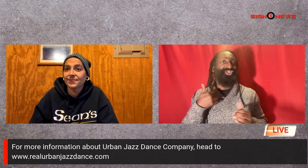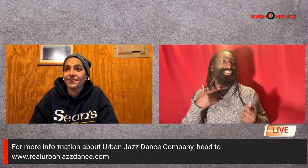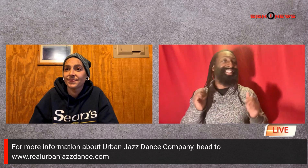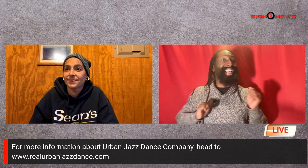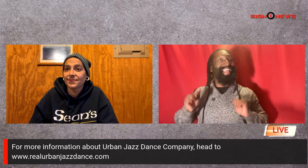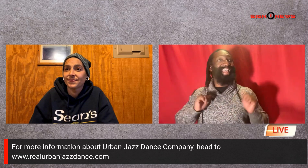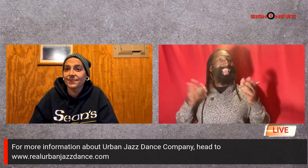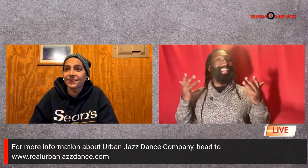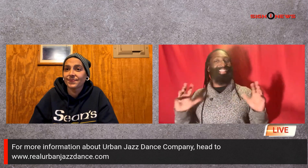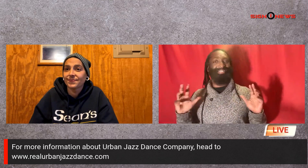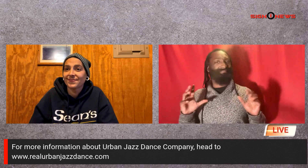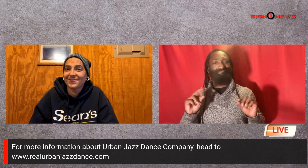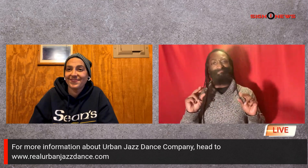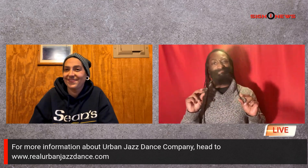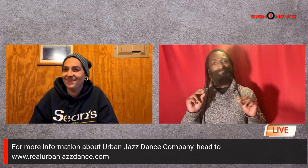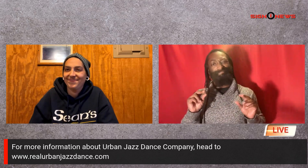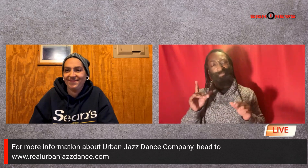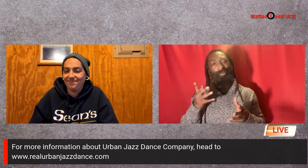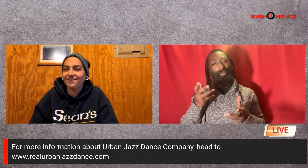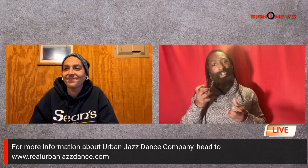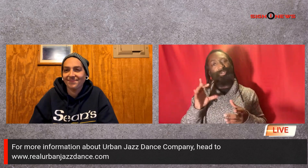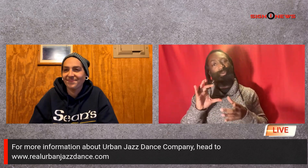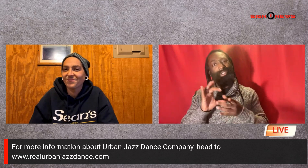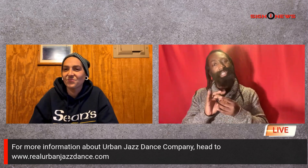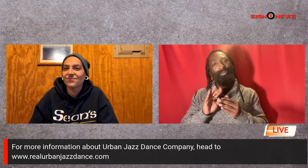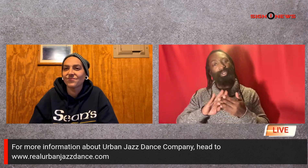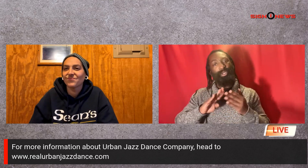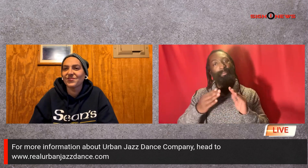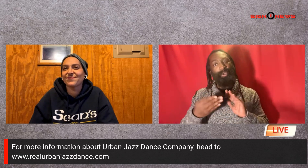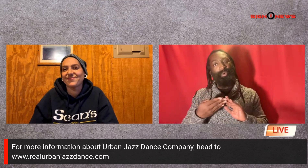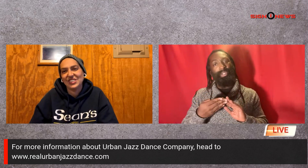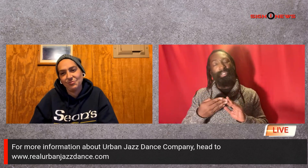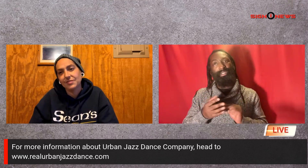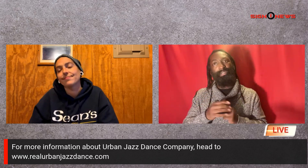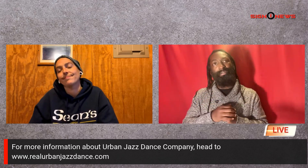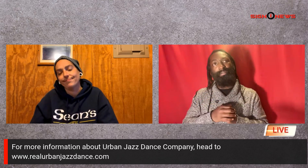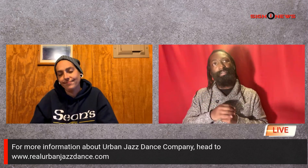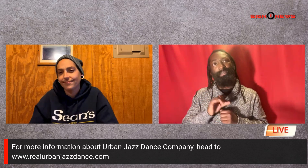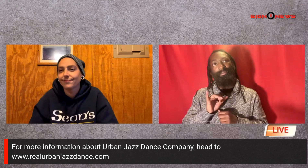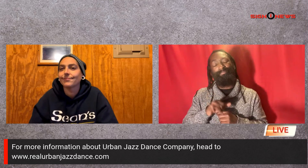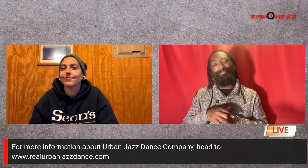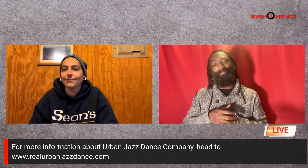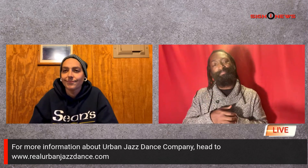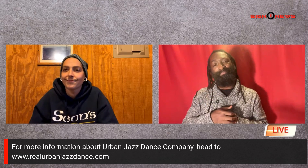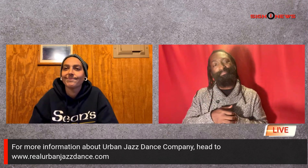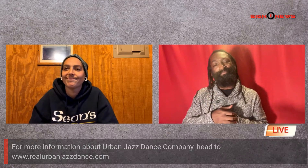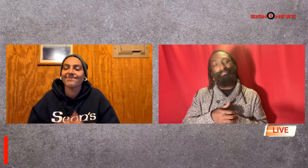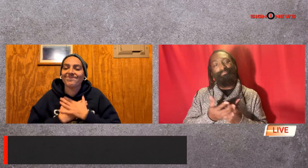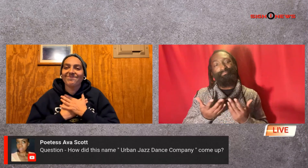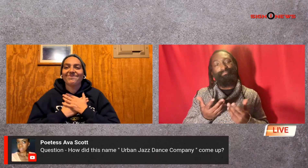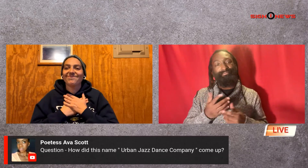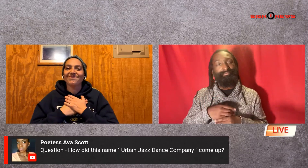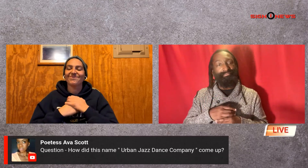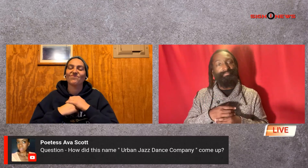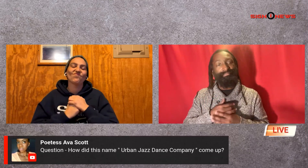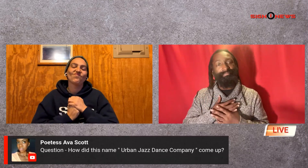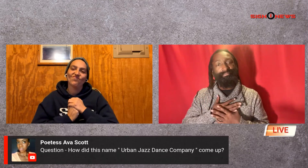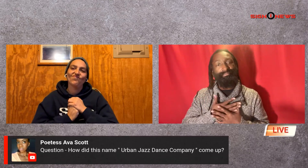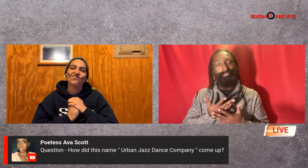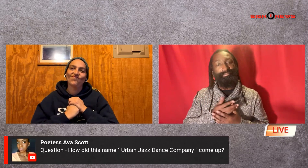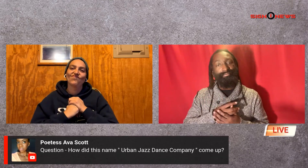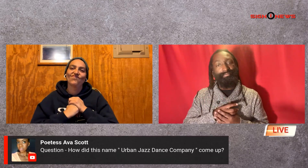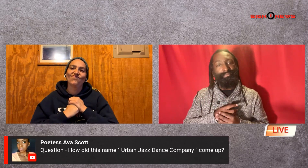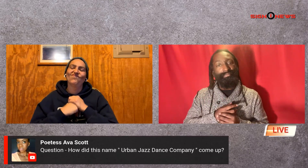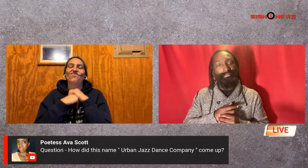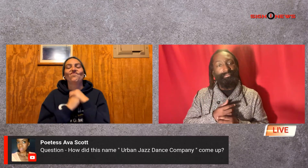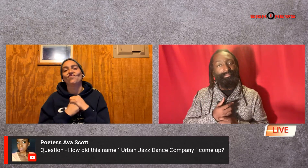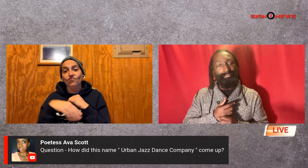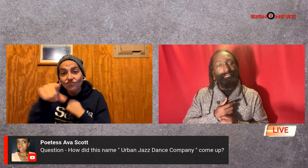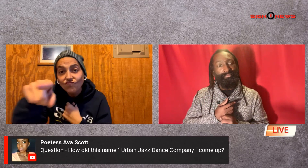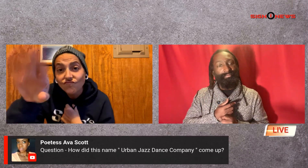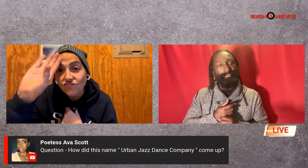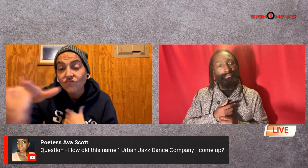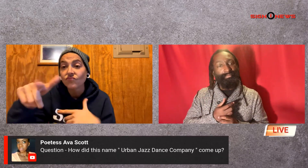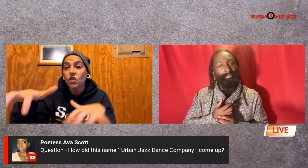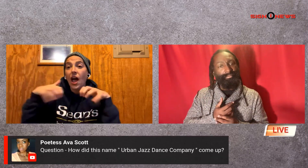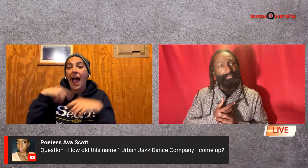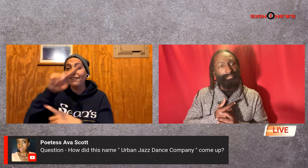we don't just perform and that's it we really want to connect to the community an audience